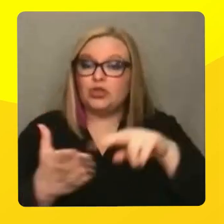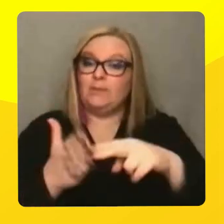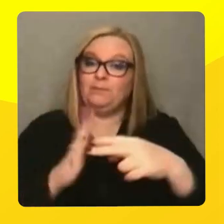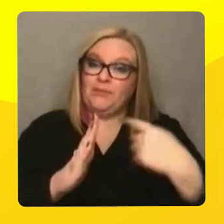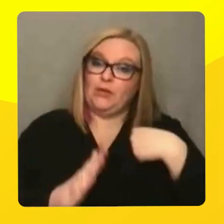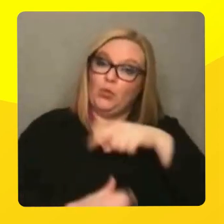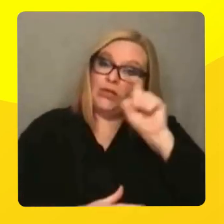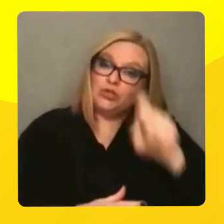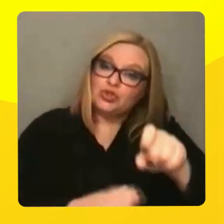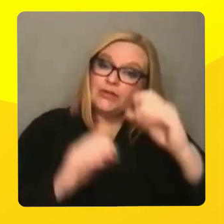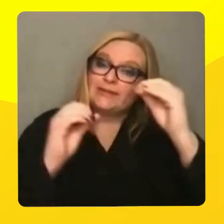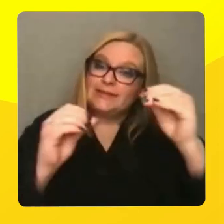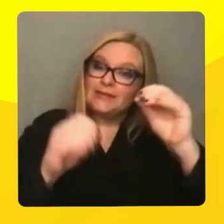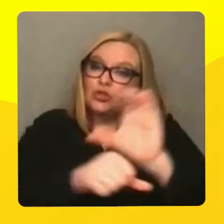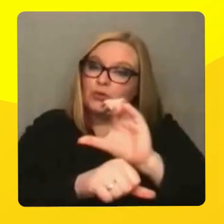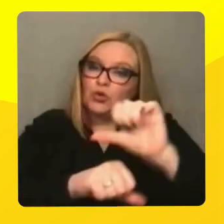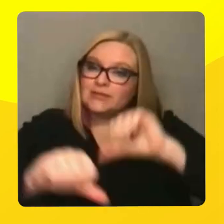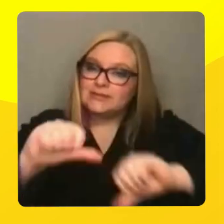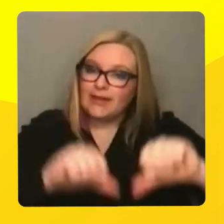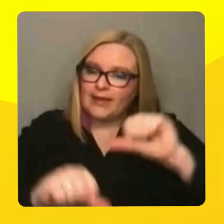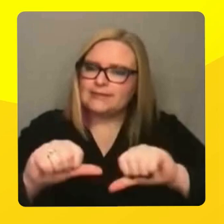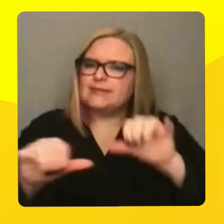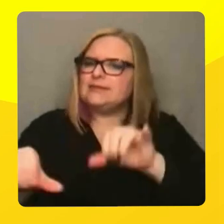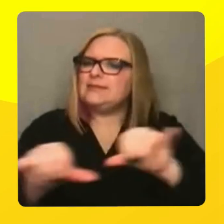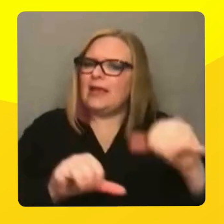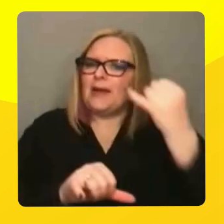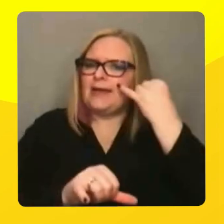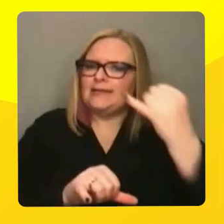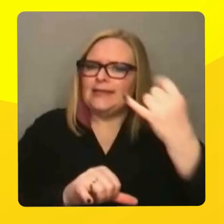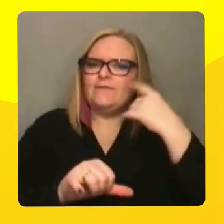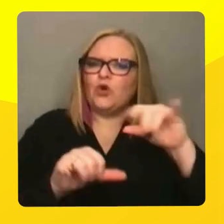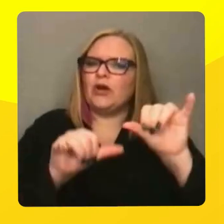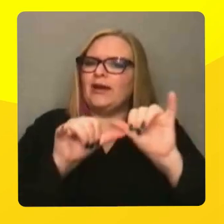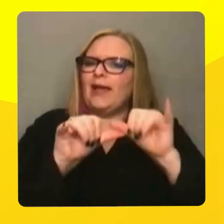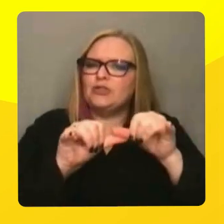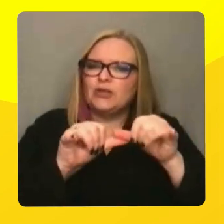science to pre-service teachers, just like we do to engineering or biology students.